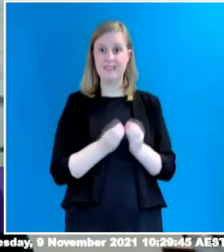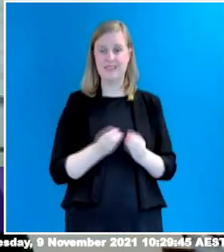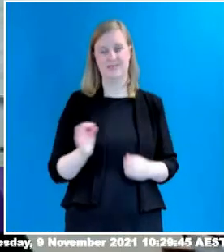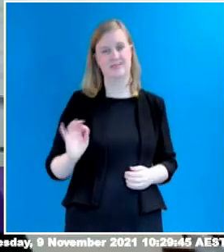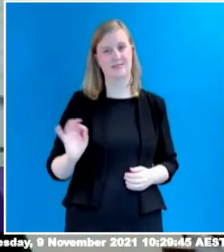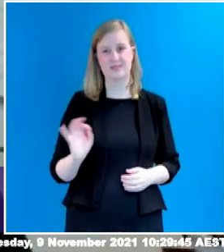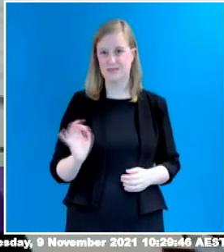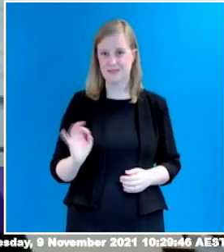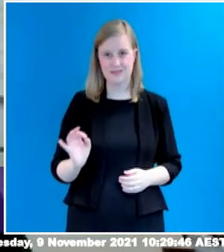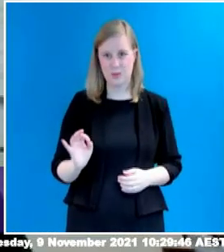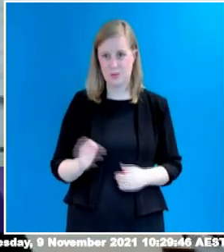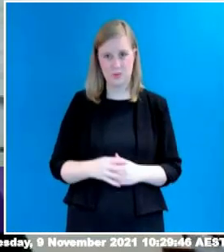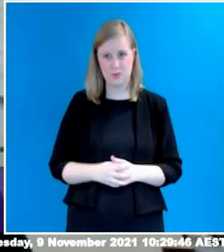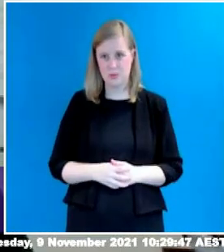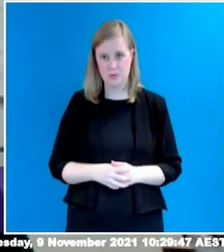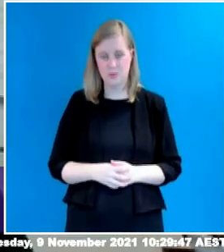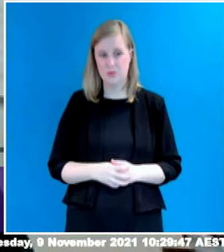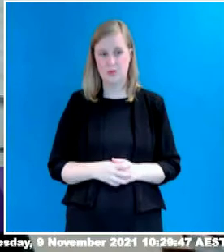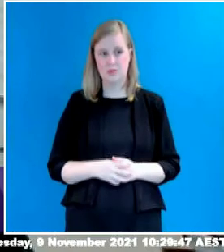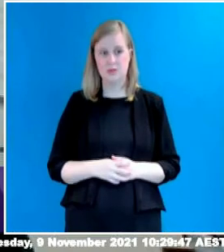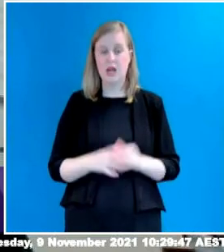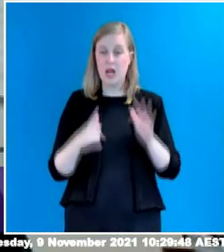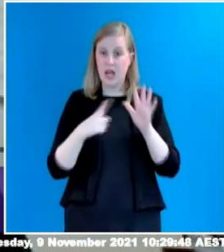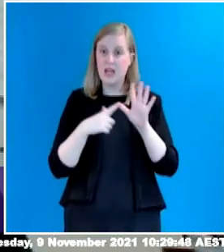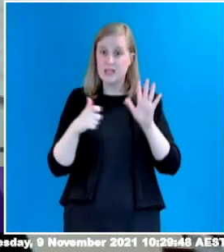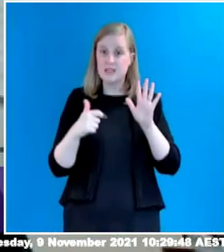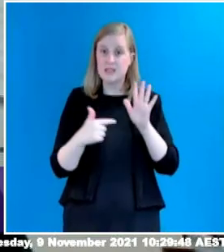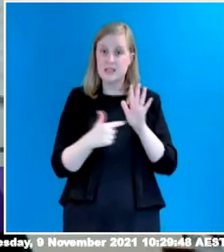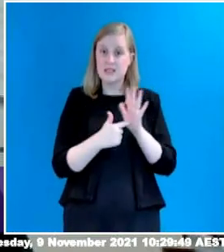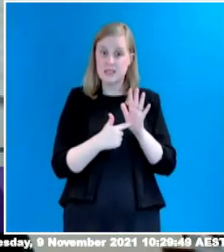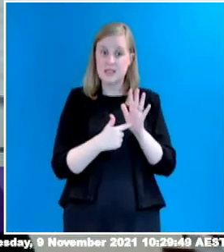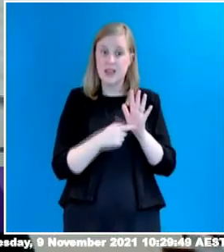The ACT has made a good effort in giving us a breadth of jurisdiction that